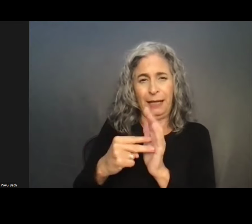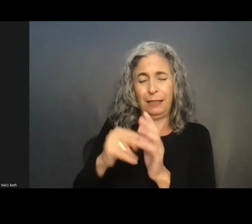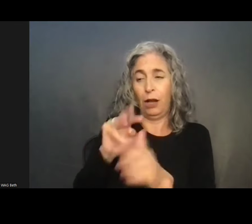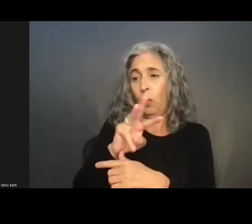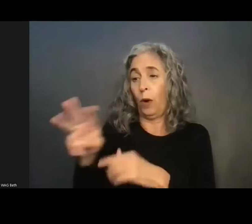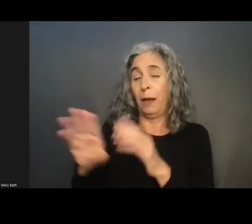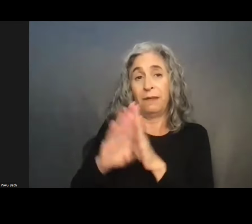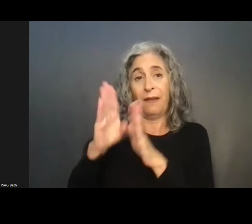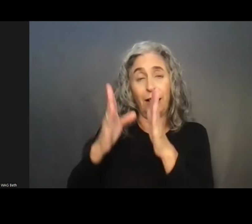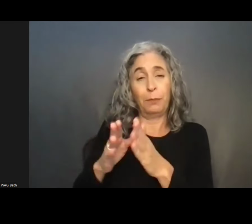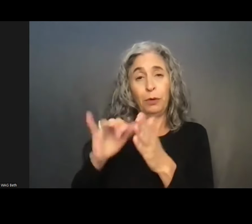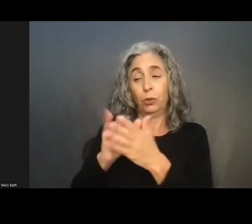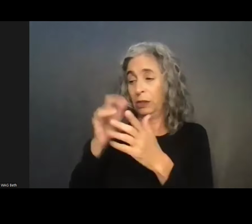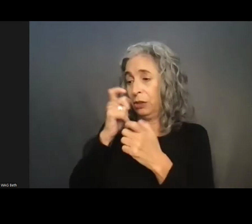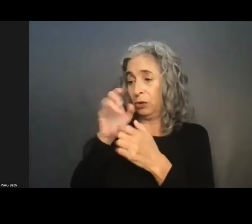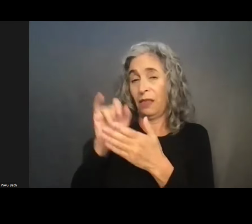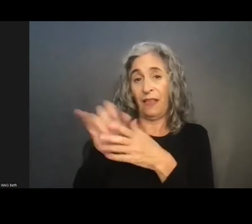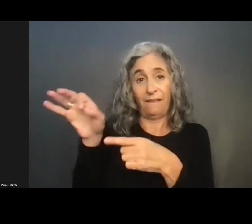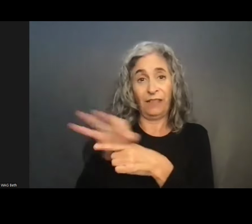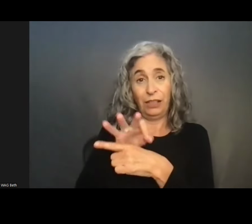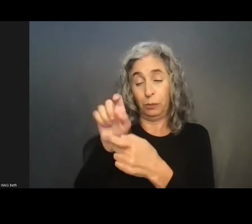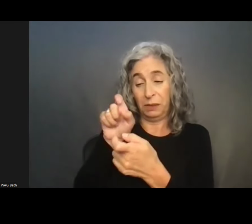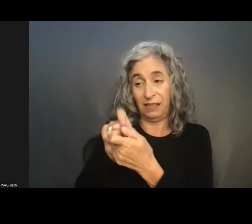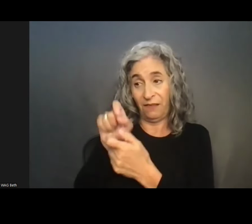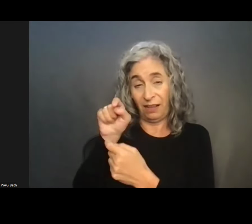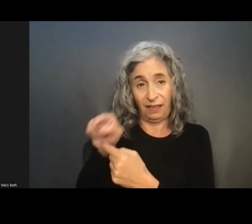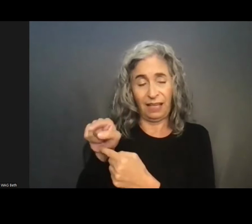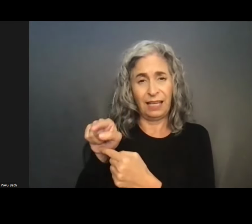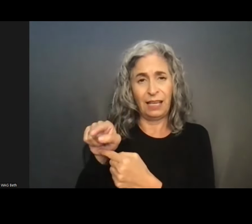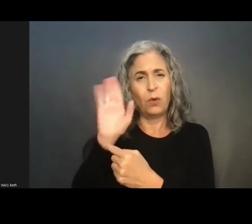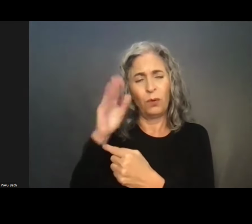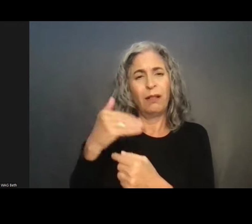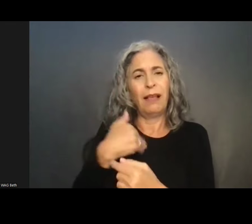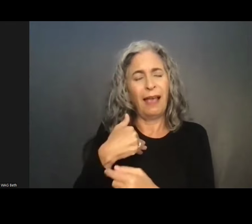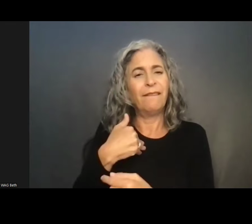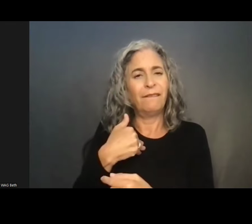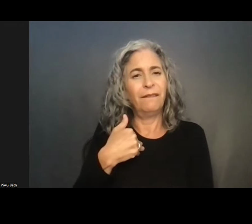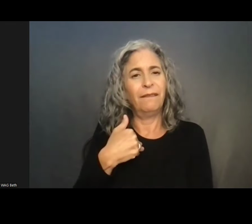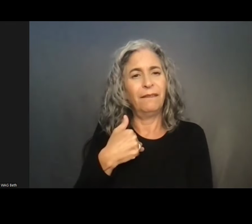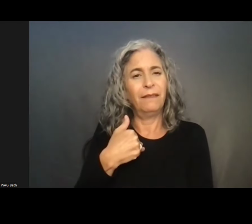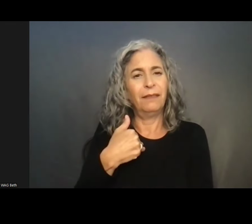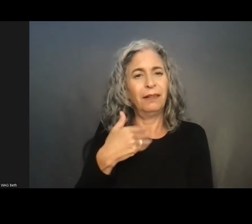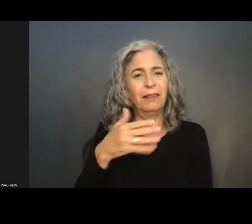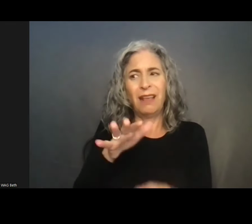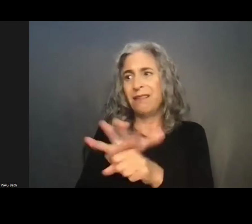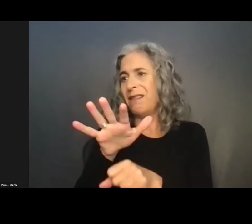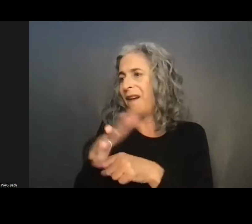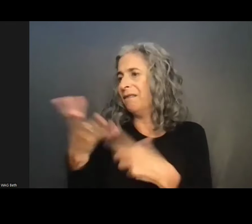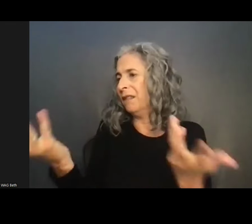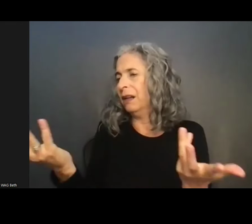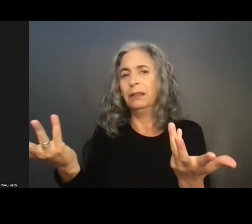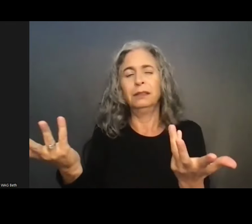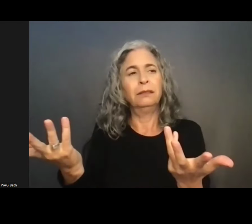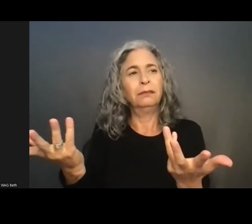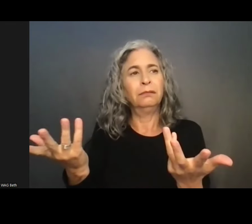interested in that particular feature will have you know enough -- will be able to be compensated